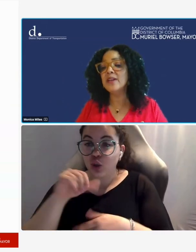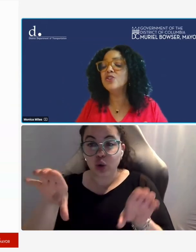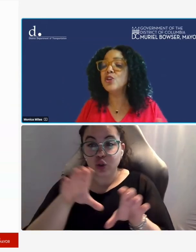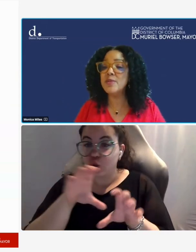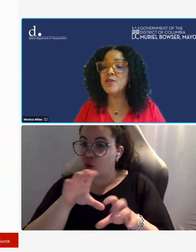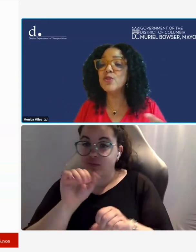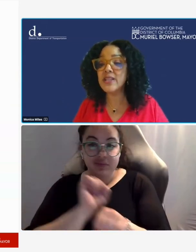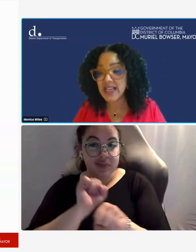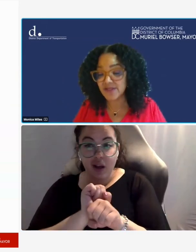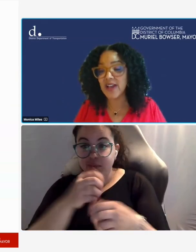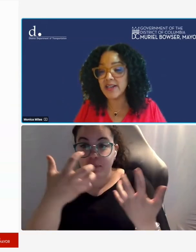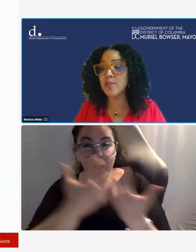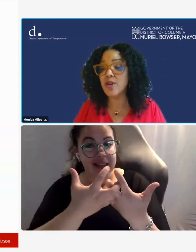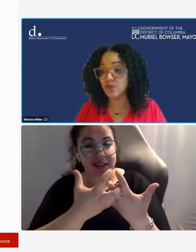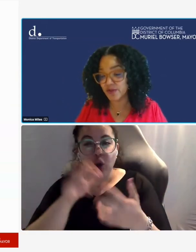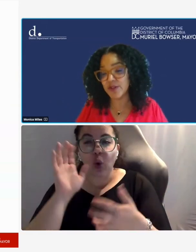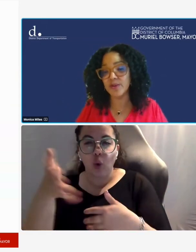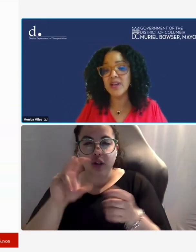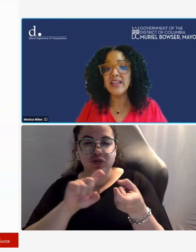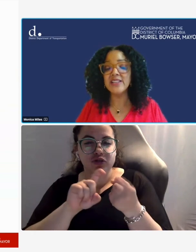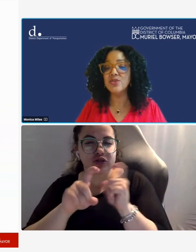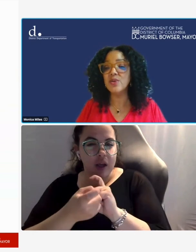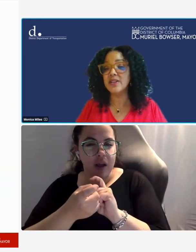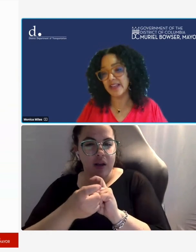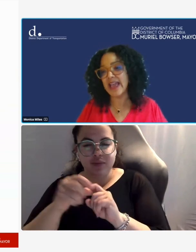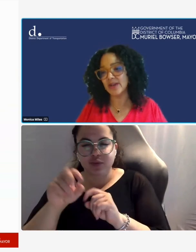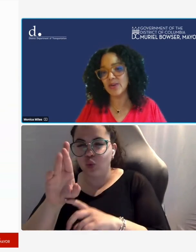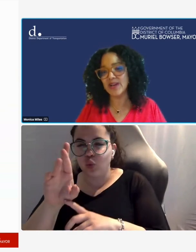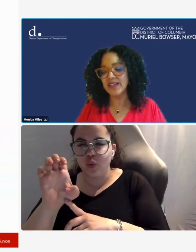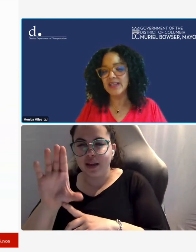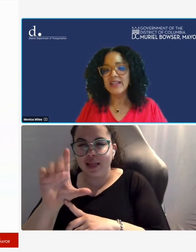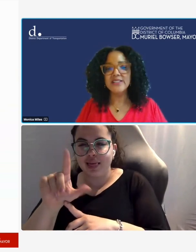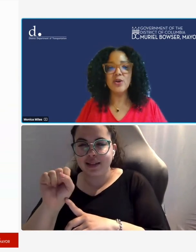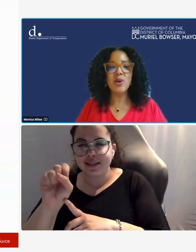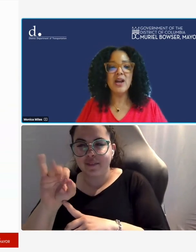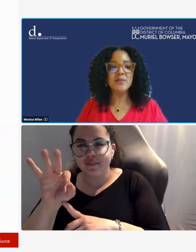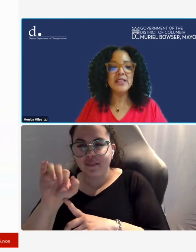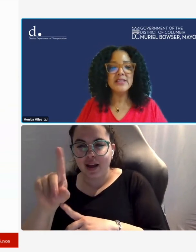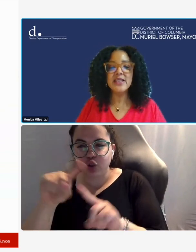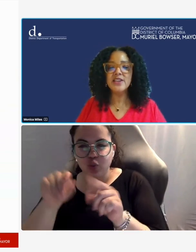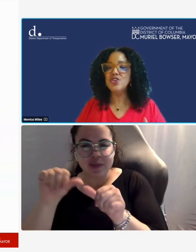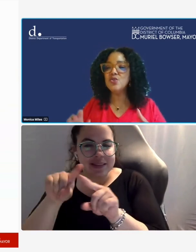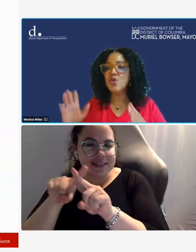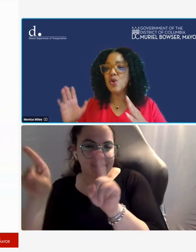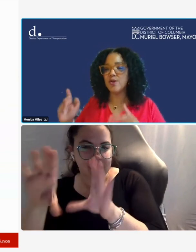you're going to be reclassified upon review into another category so let's say you call the person